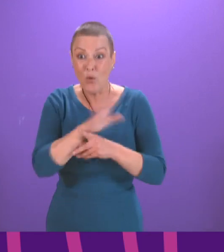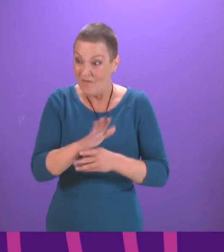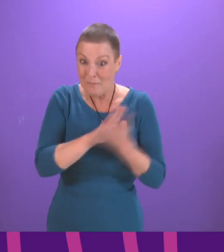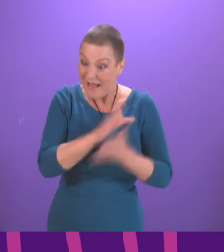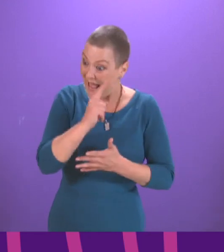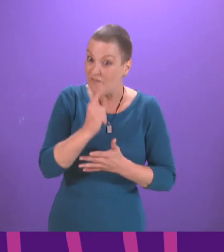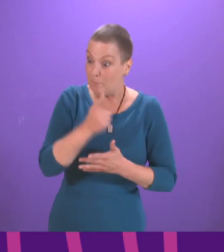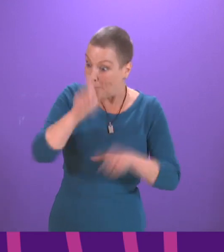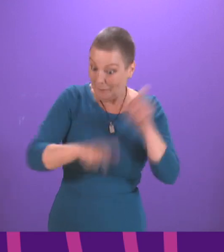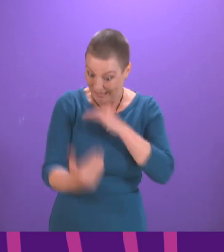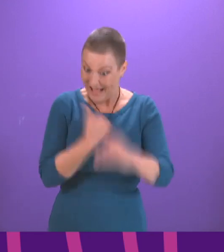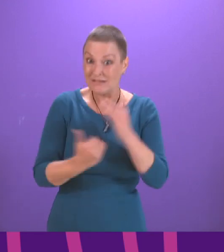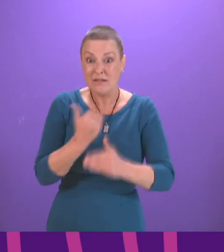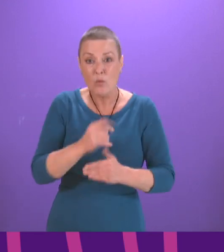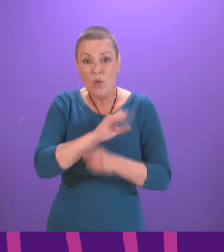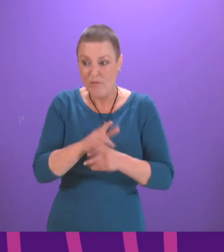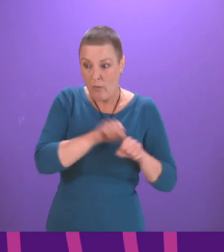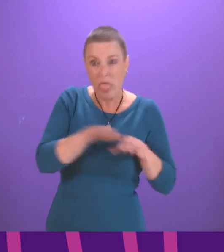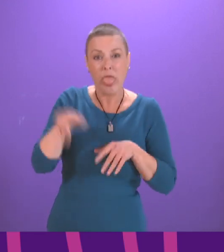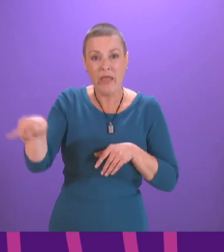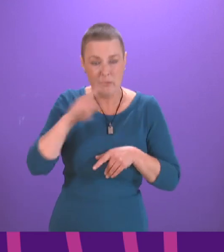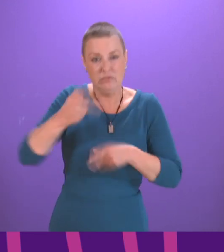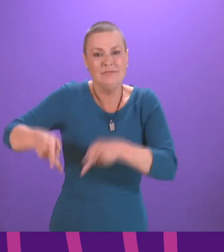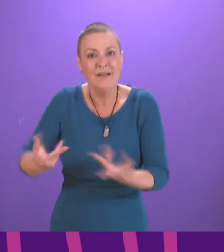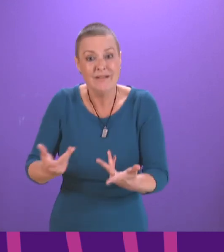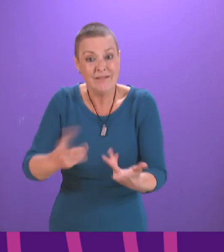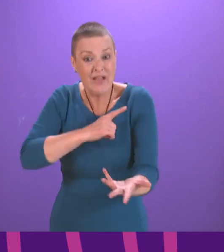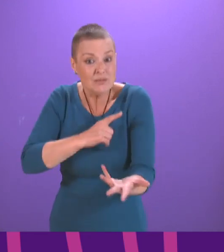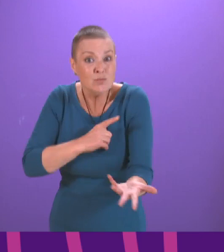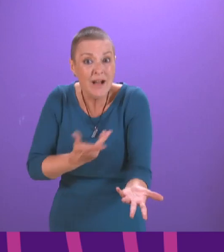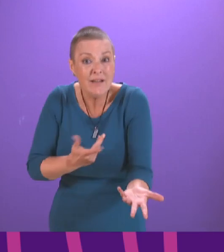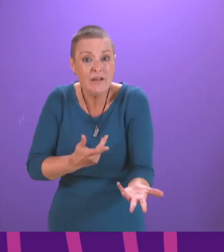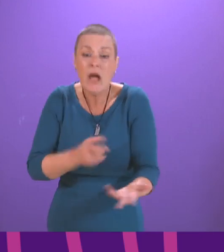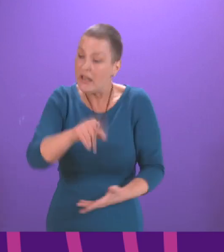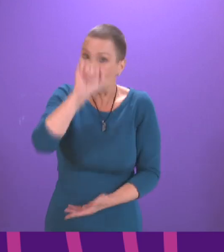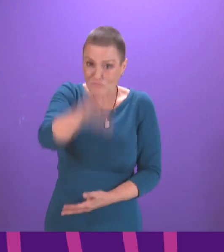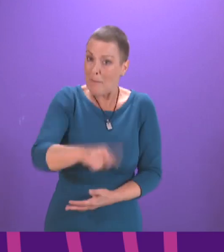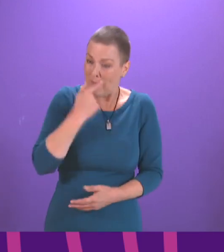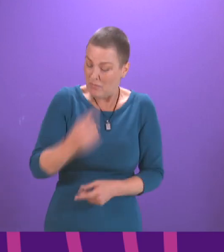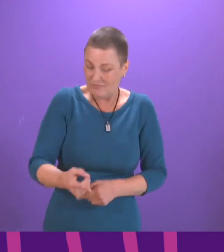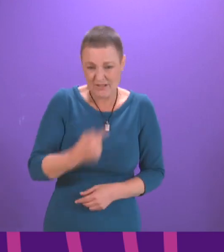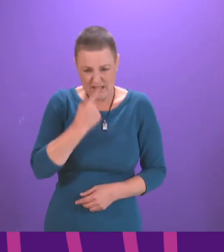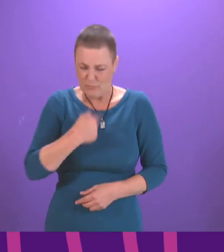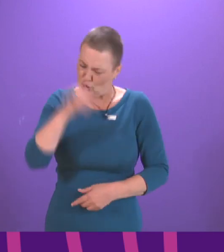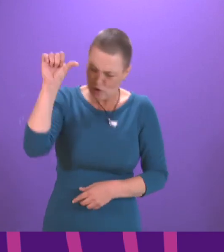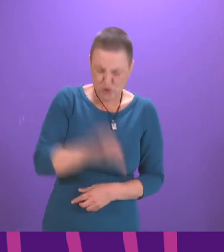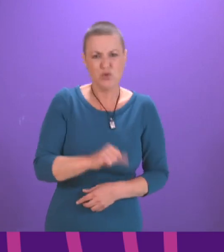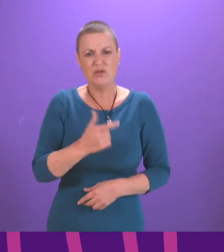requirement to free up capacity in care homes. I have rightly been challenged on many occasions on the need to reduce delayed discharge in